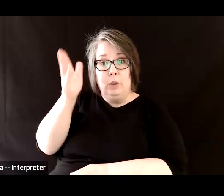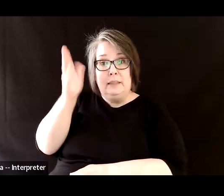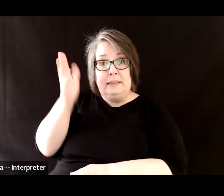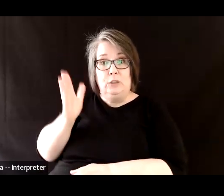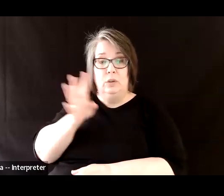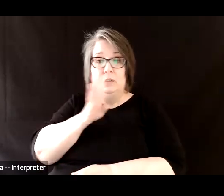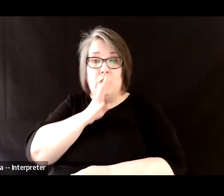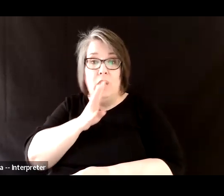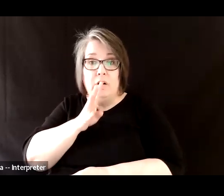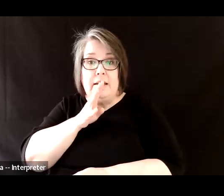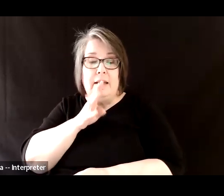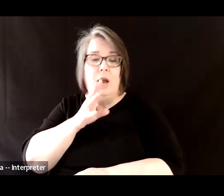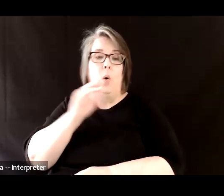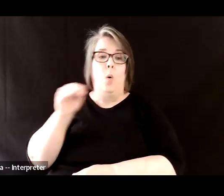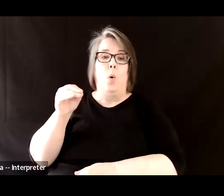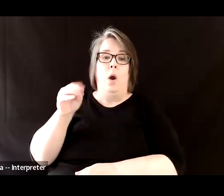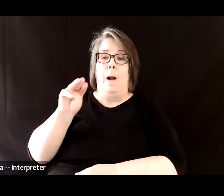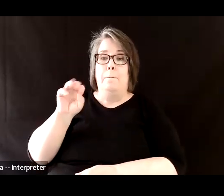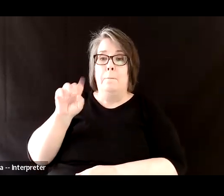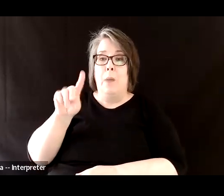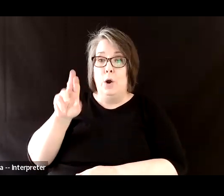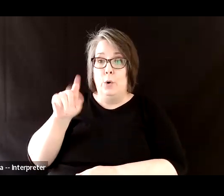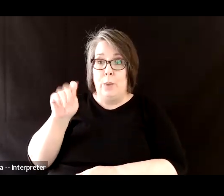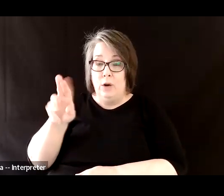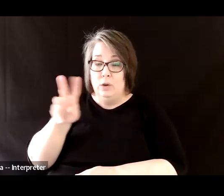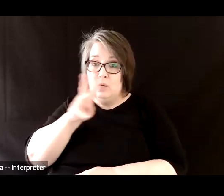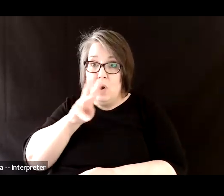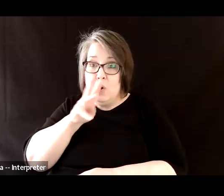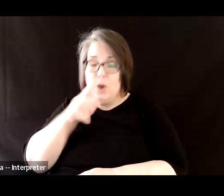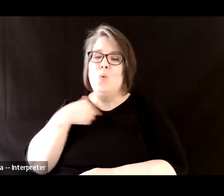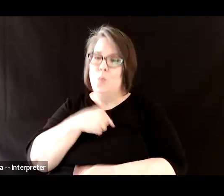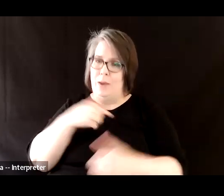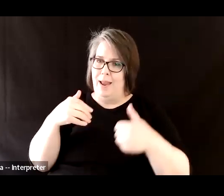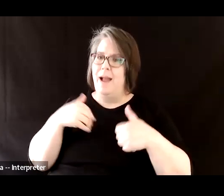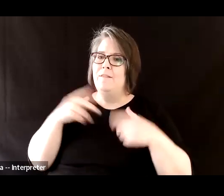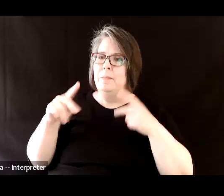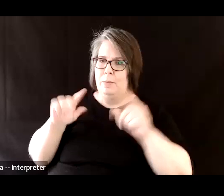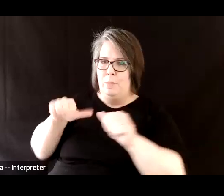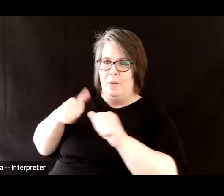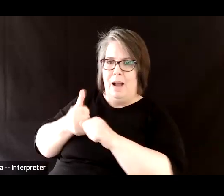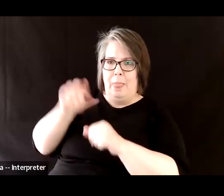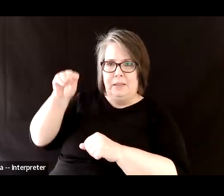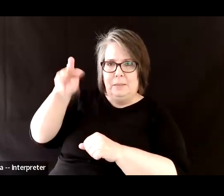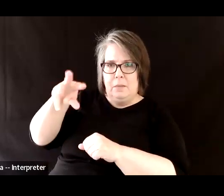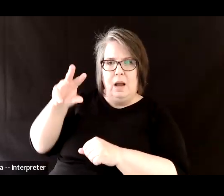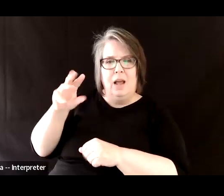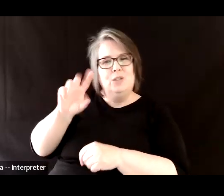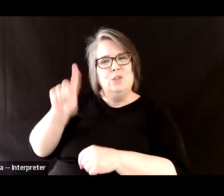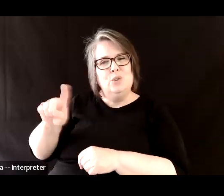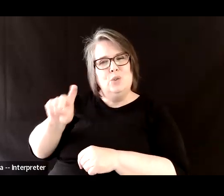moderator is talking, we have folks behind the scenes who are highlighting or spotlighting is what Zoom calls their videos to